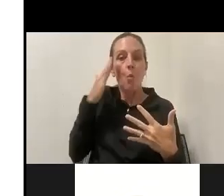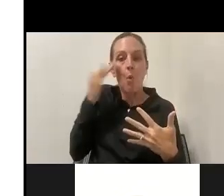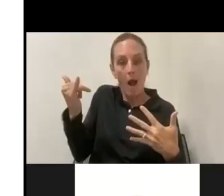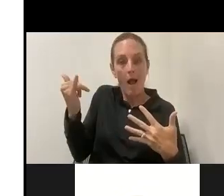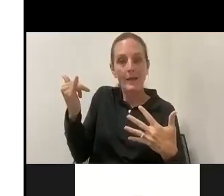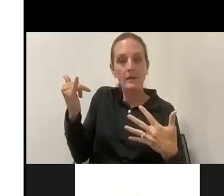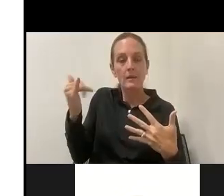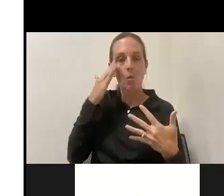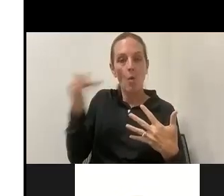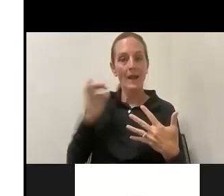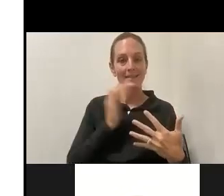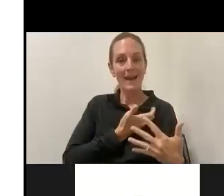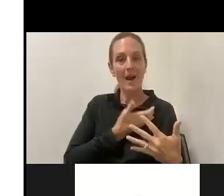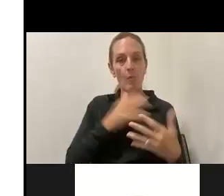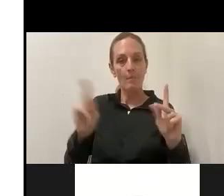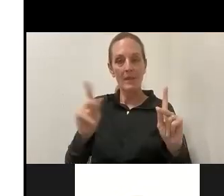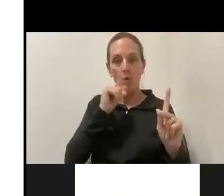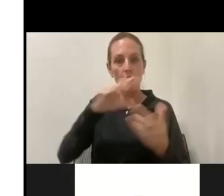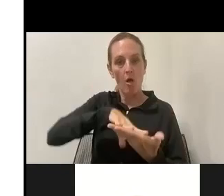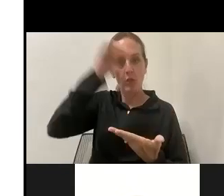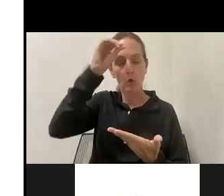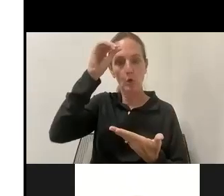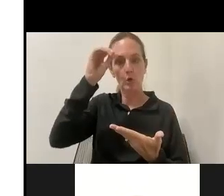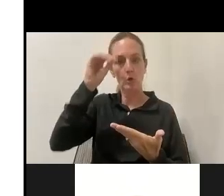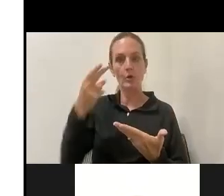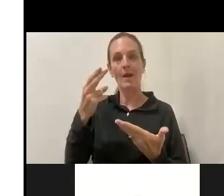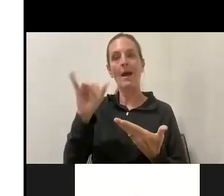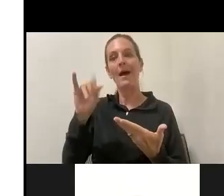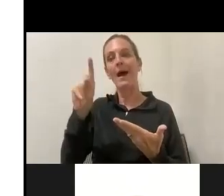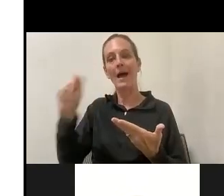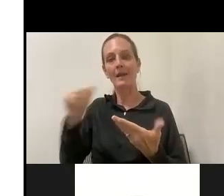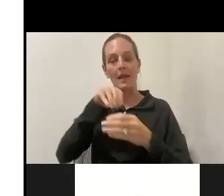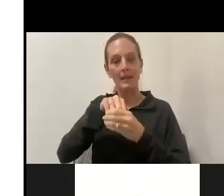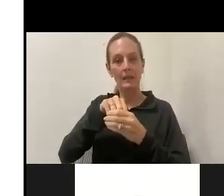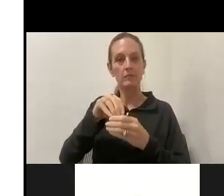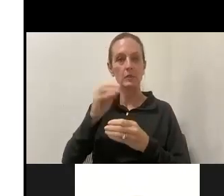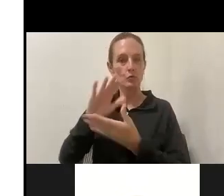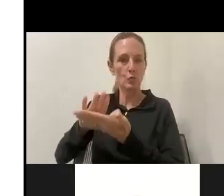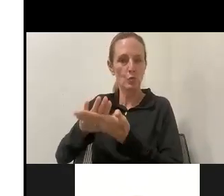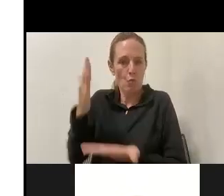our people not learn Haida in residential school, well we can say the answer is our